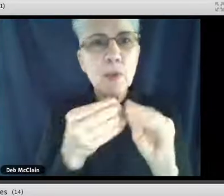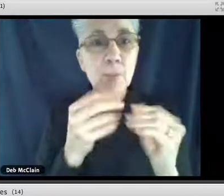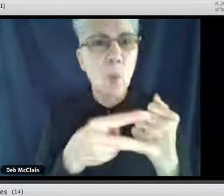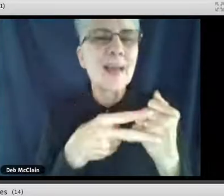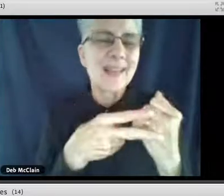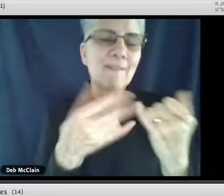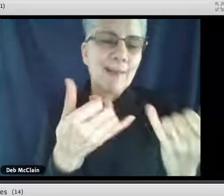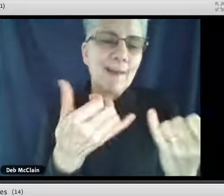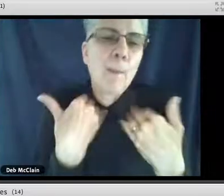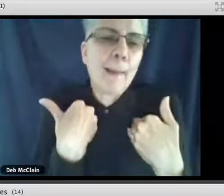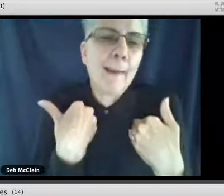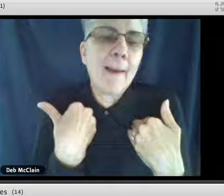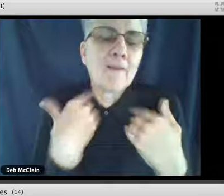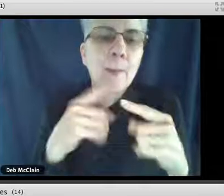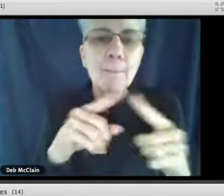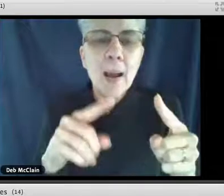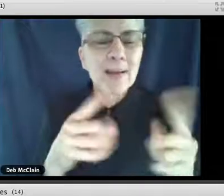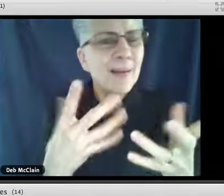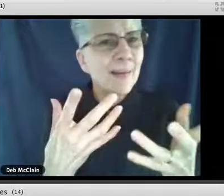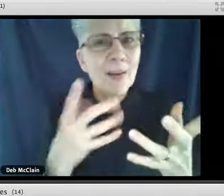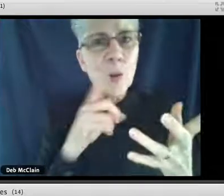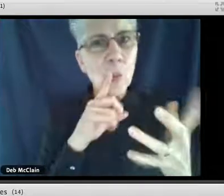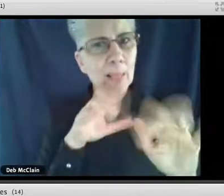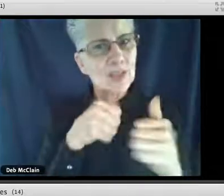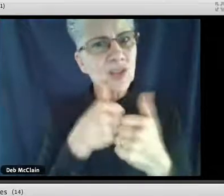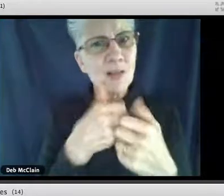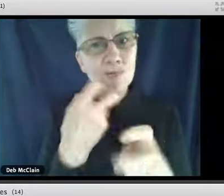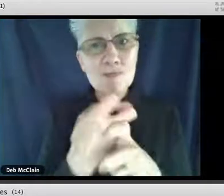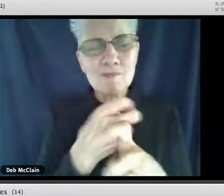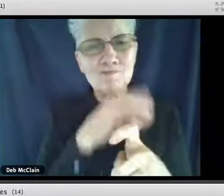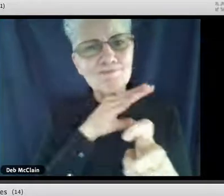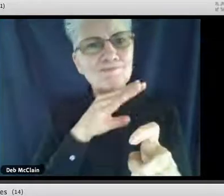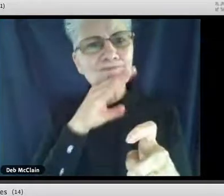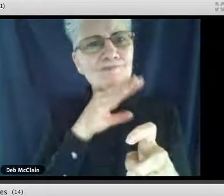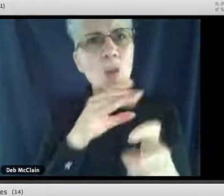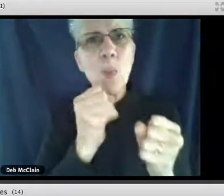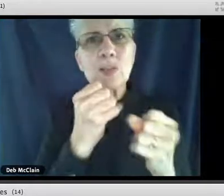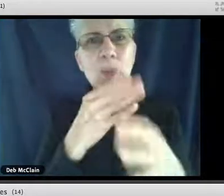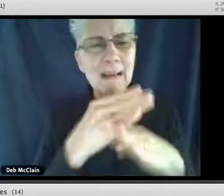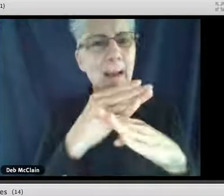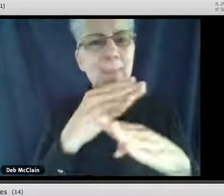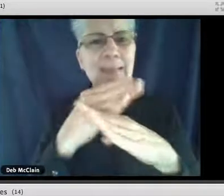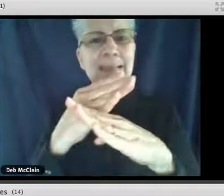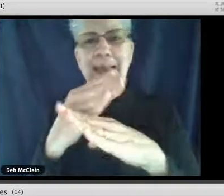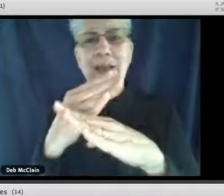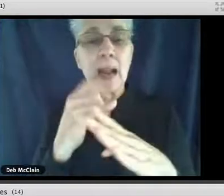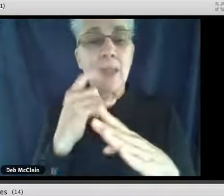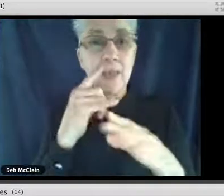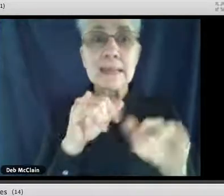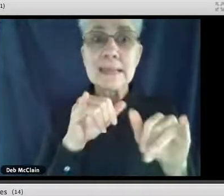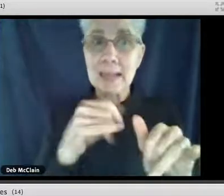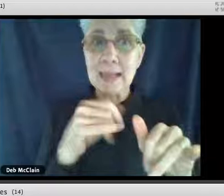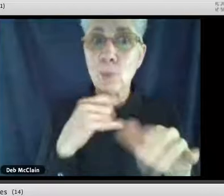But it was really a challenge, and why did they put so many obstacles? And I think we do that as libraries sometimes.